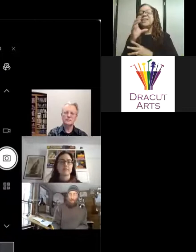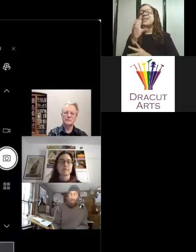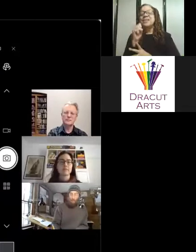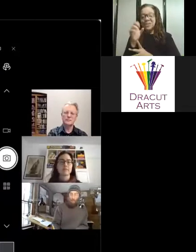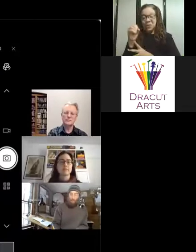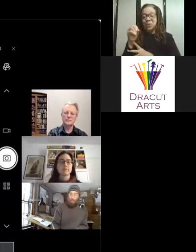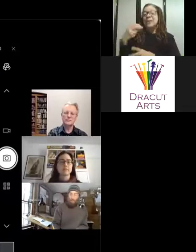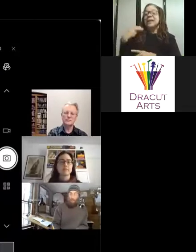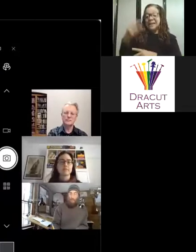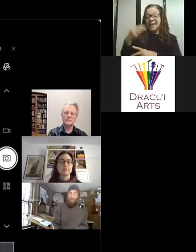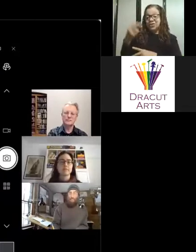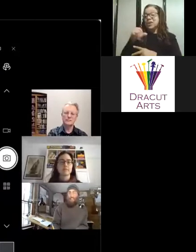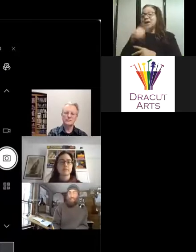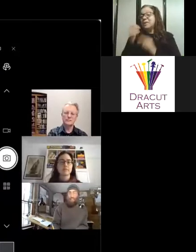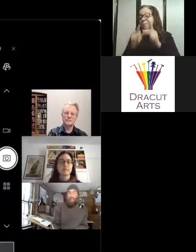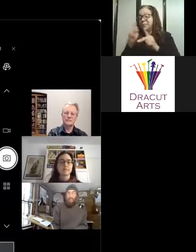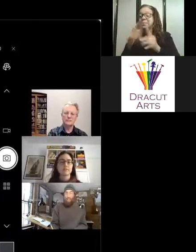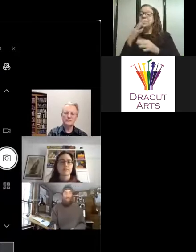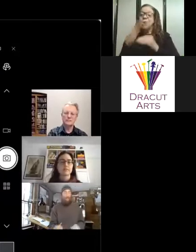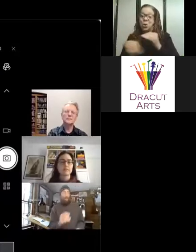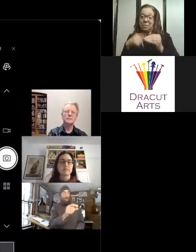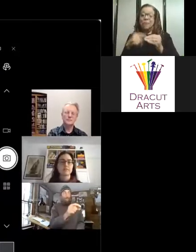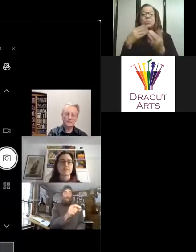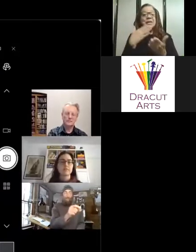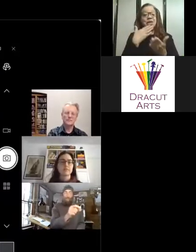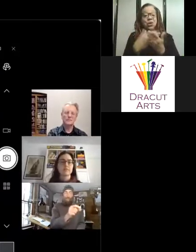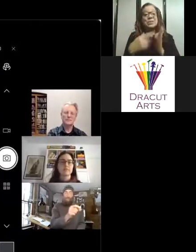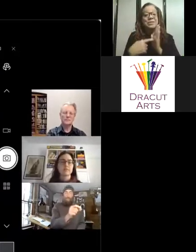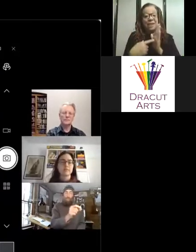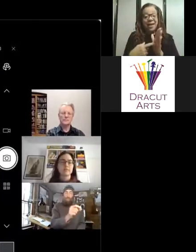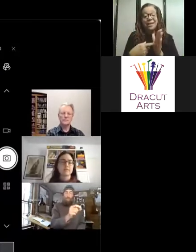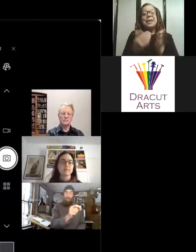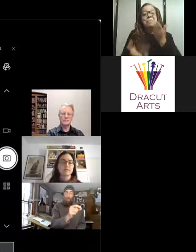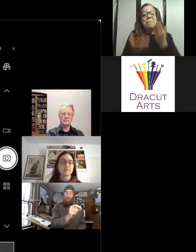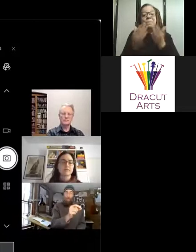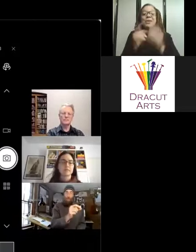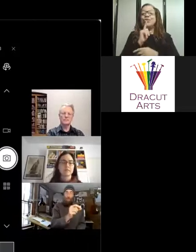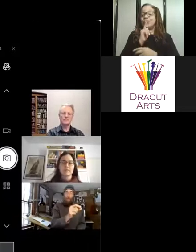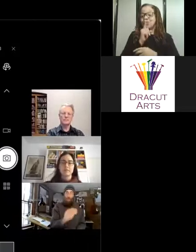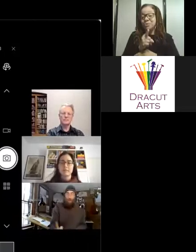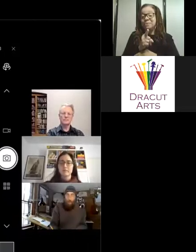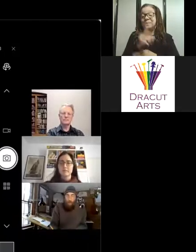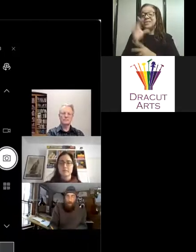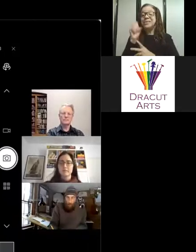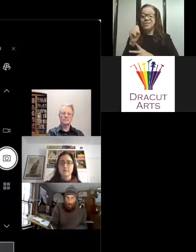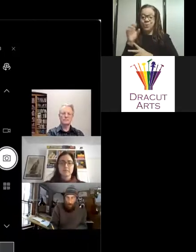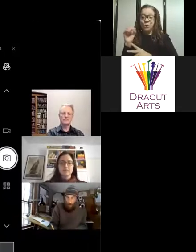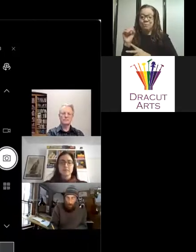other people tell too, because that's a good sign that it *might* be true. Um, so, let me give it a try here.